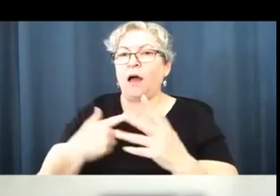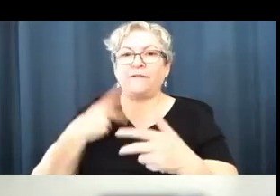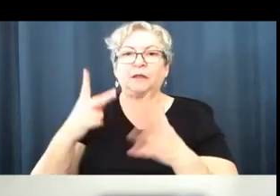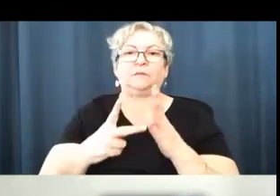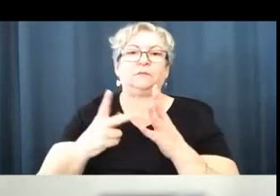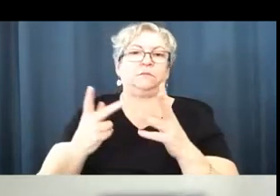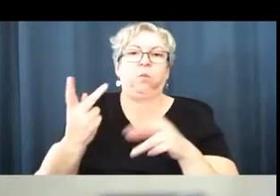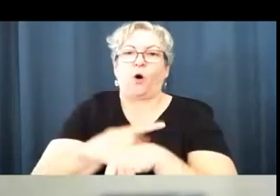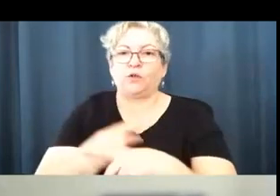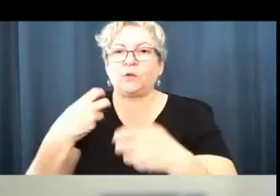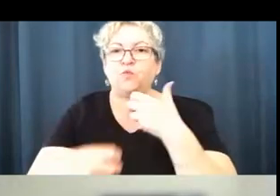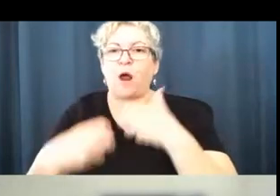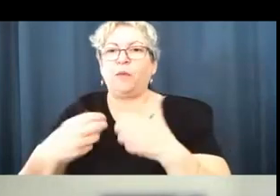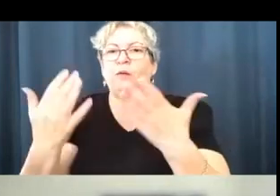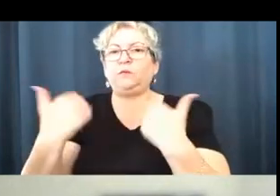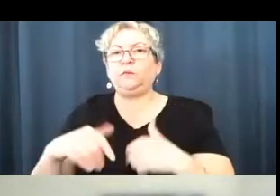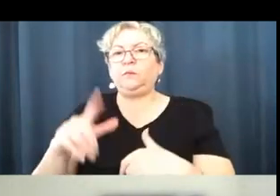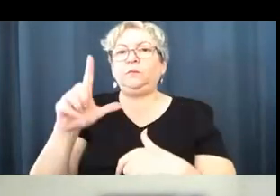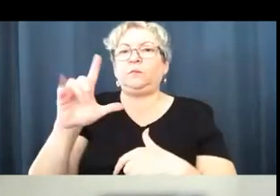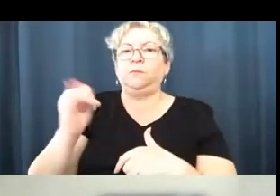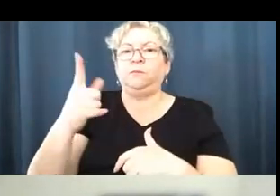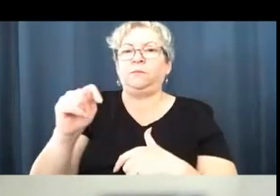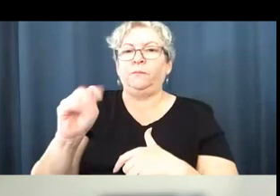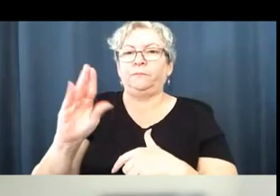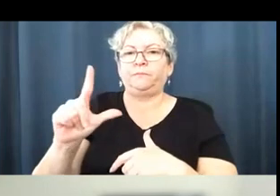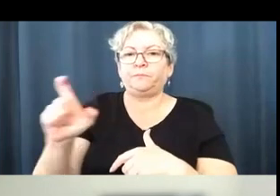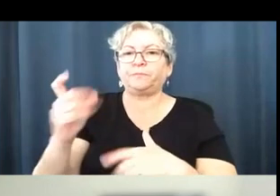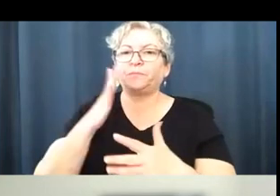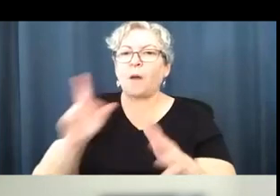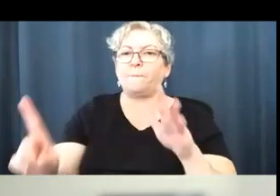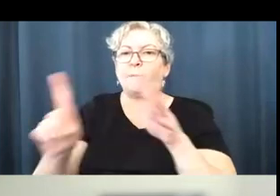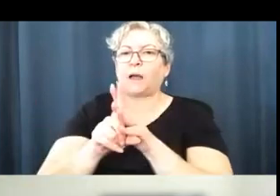And then lightboxes or modal dialogues. The things that pop up and blank out the background